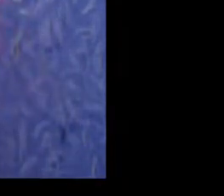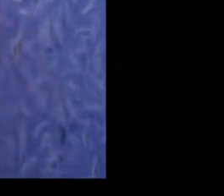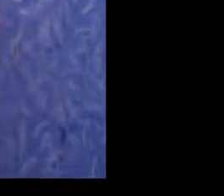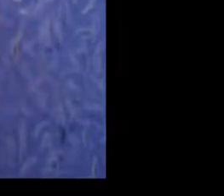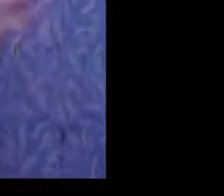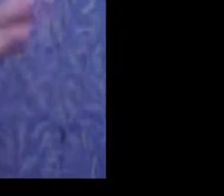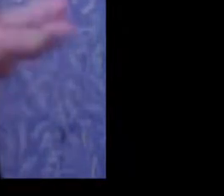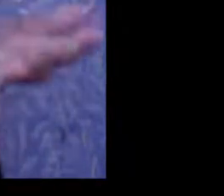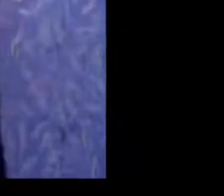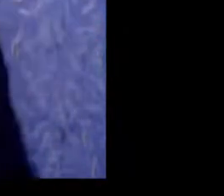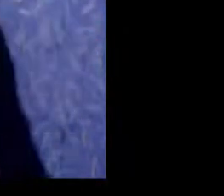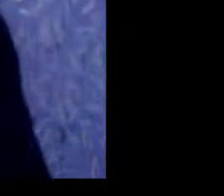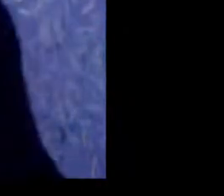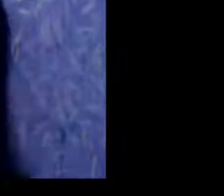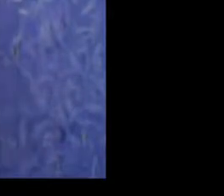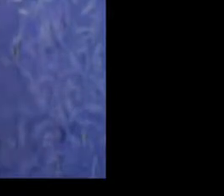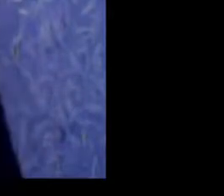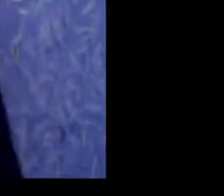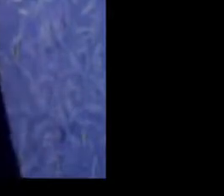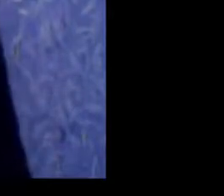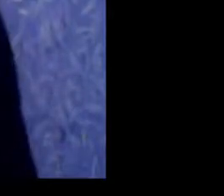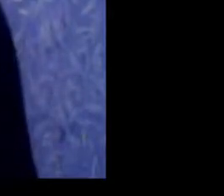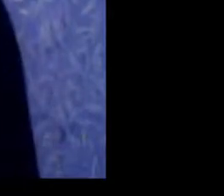Our friends with disability are also working in current